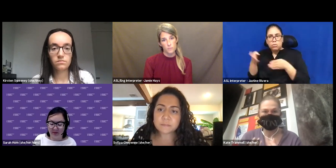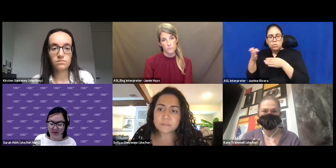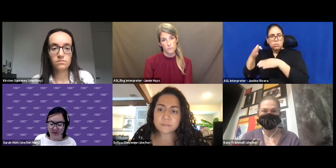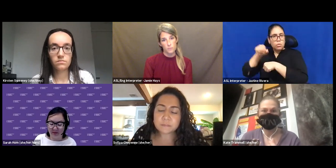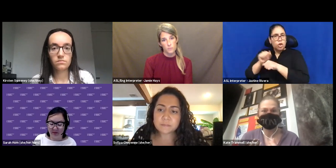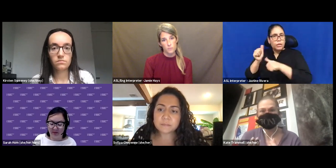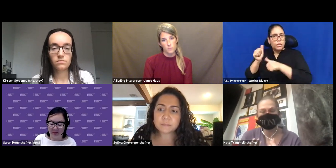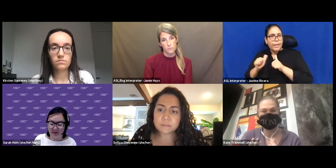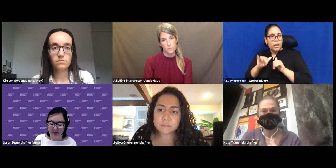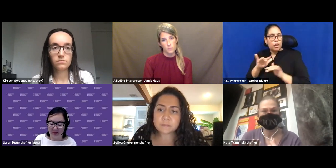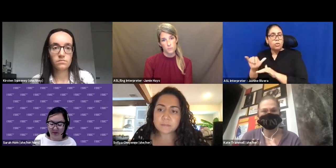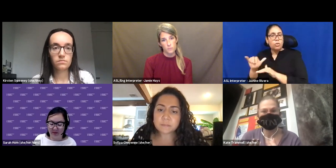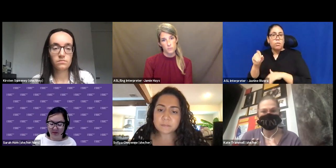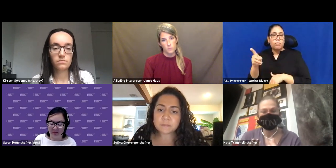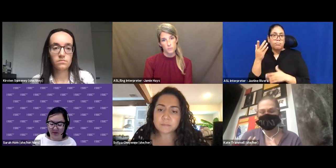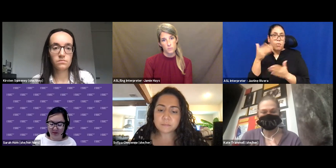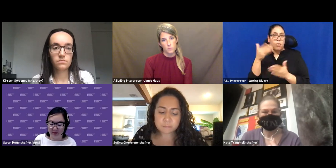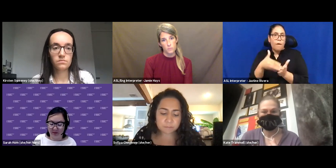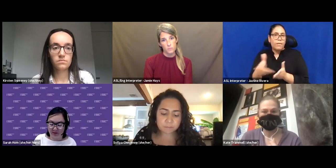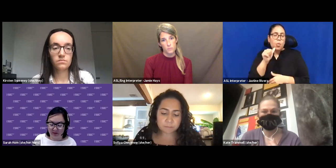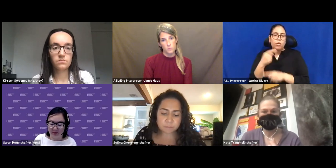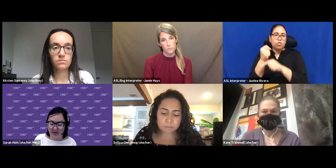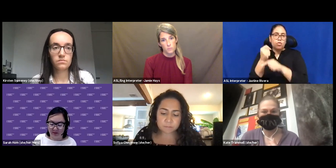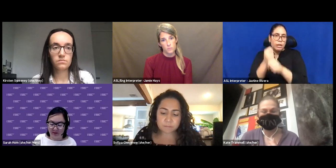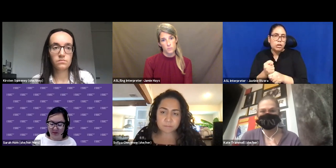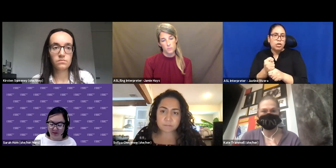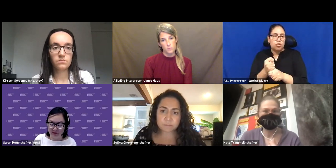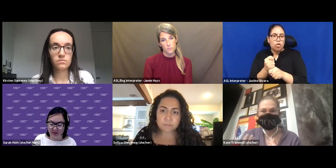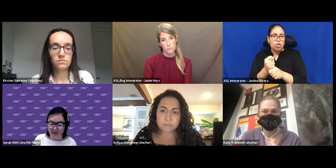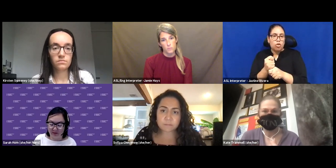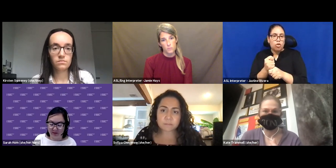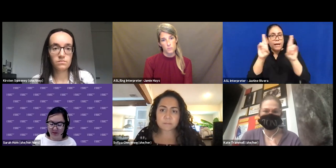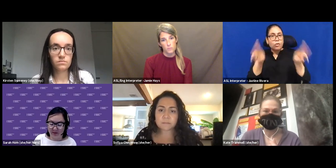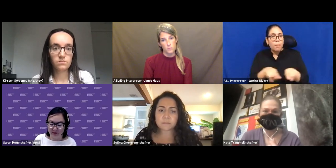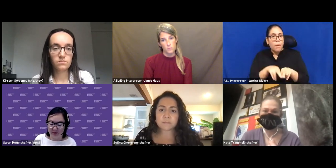have a traditional resume or education or background that you